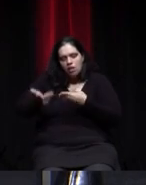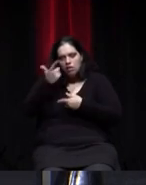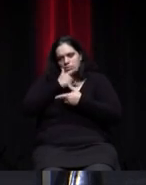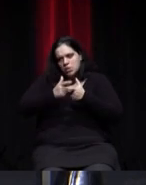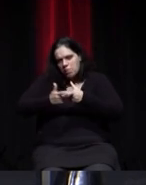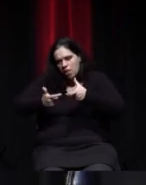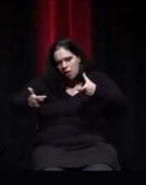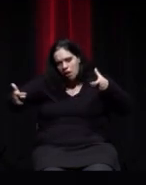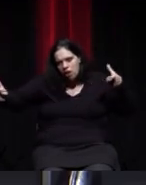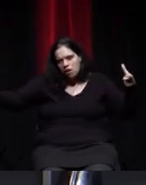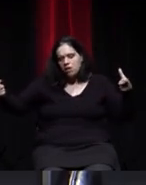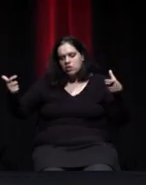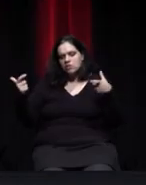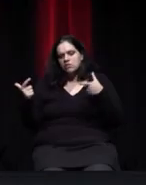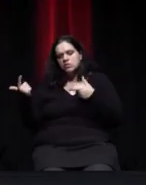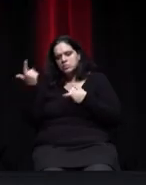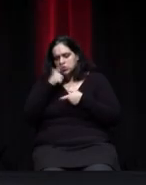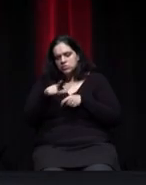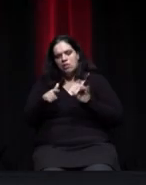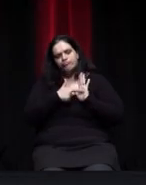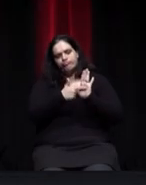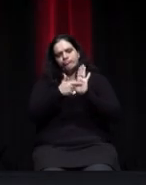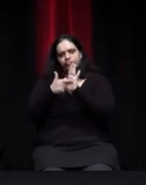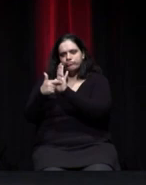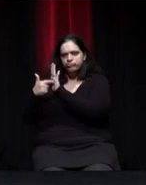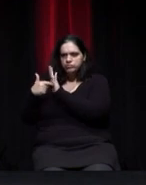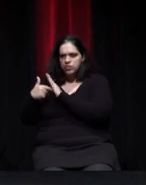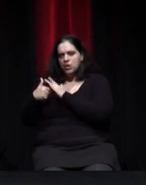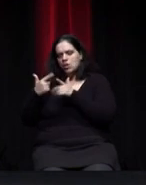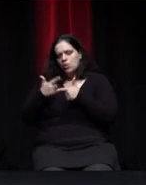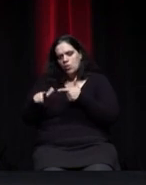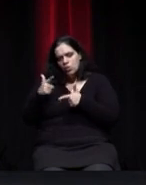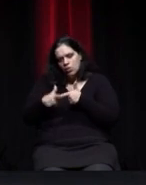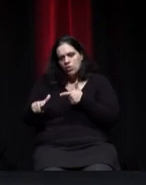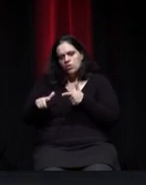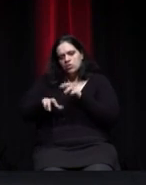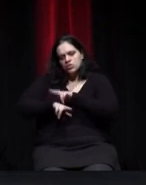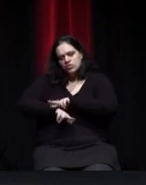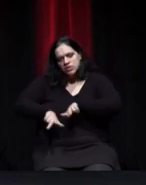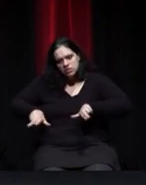for it to show itself in its conflicts, in its diversity.